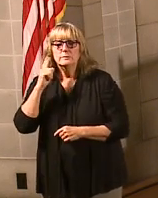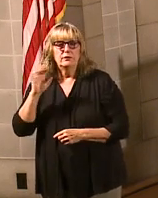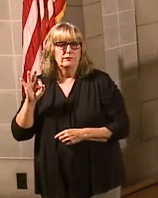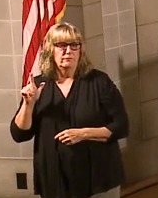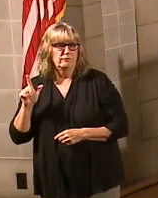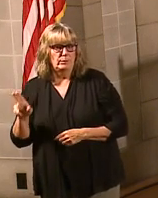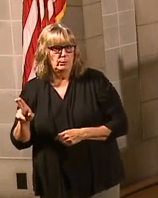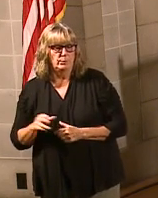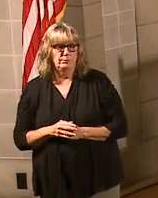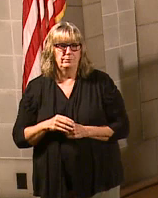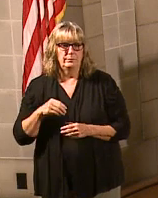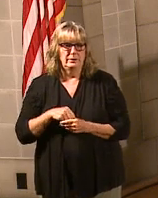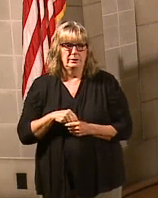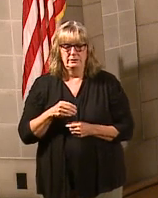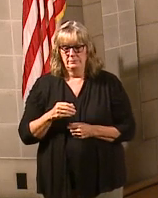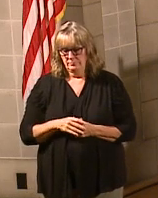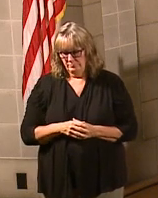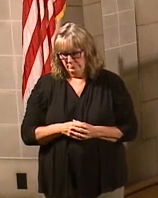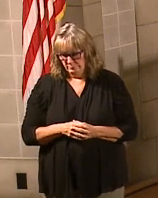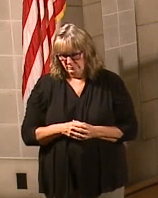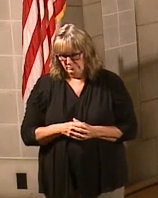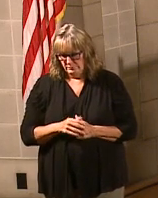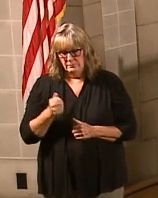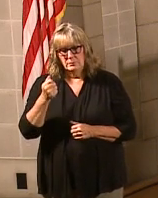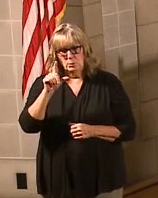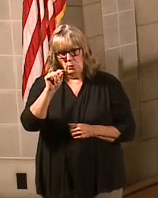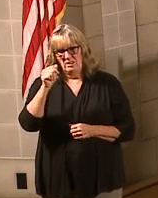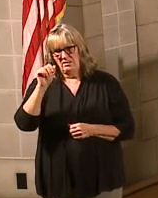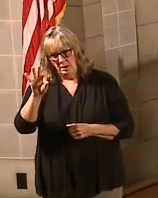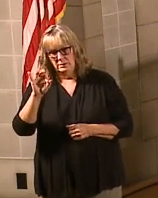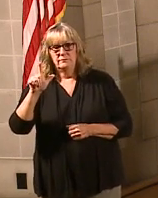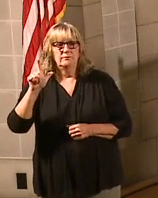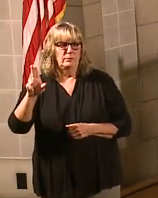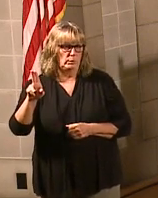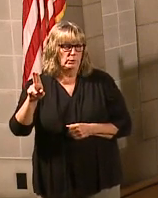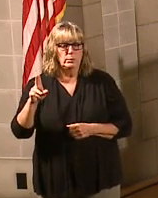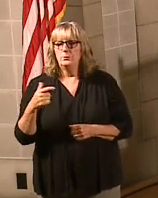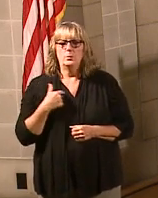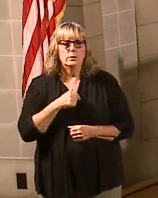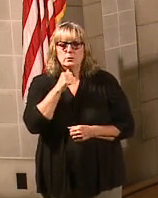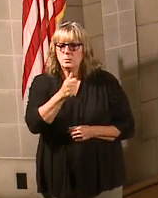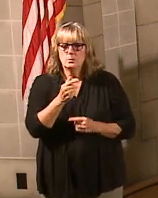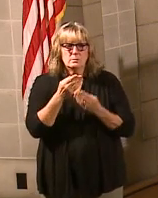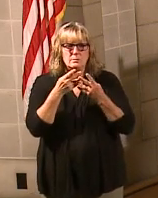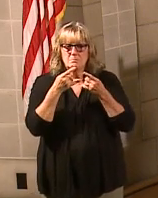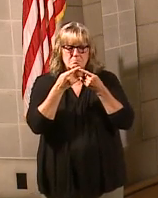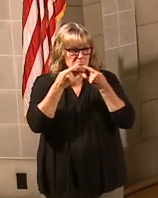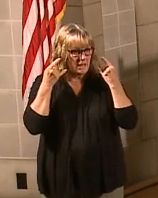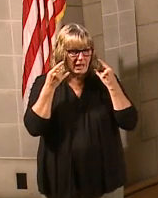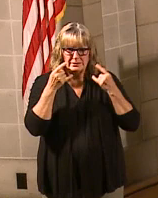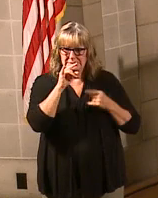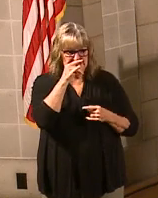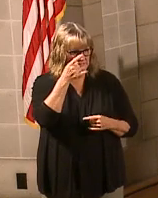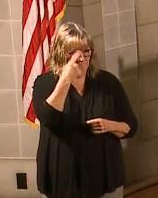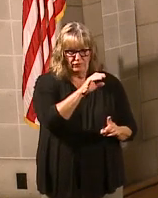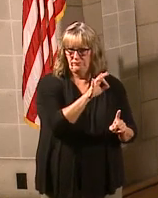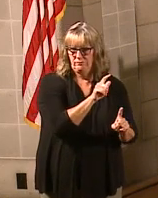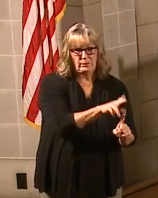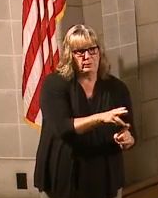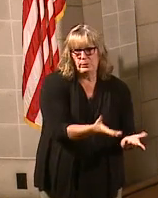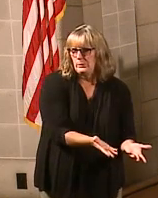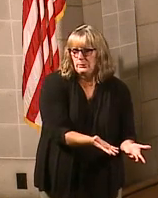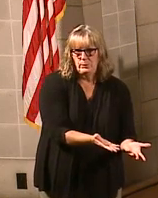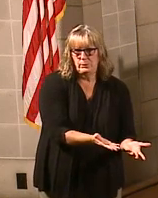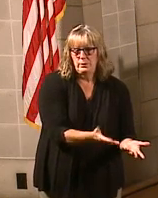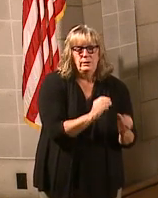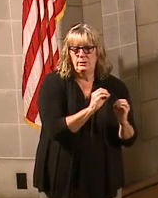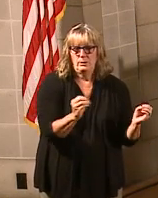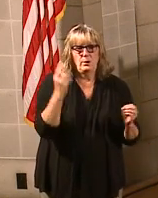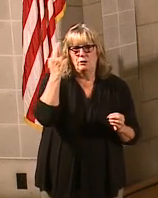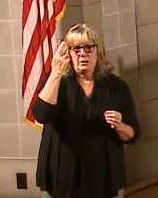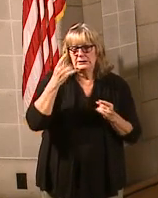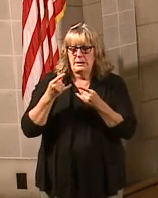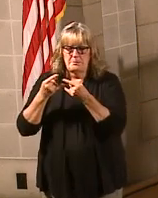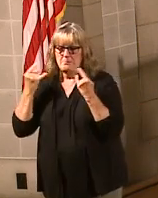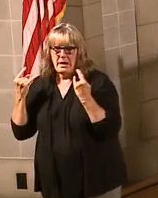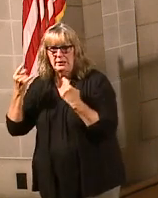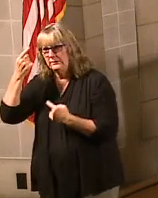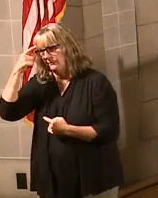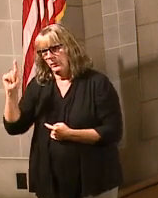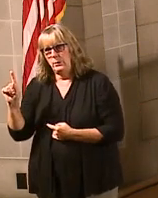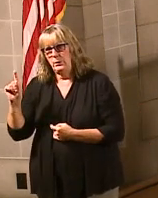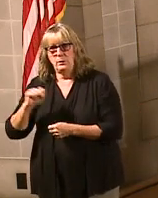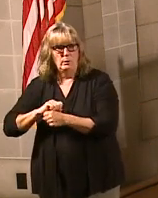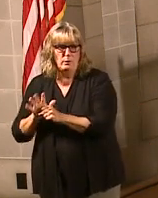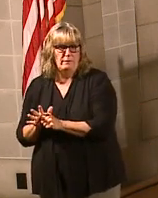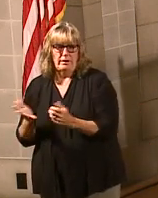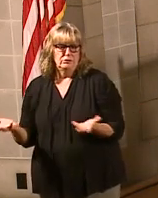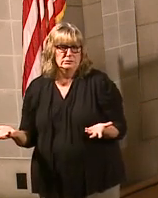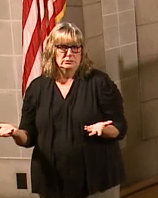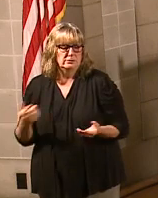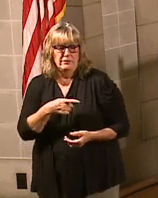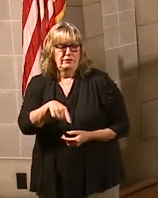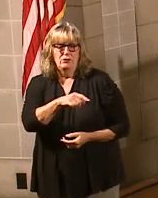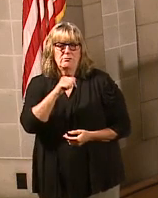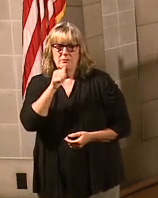REGARD TO PEDIATRIC CASES OF